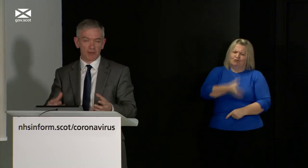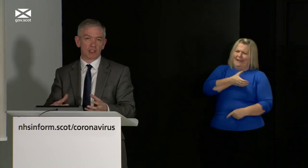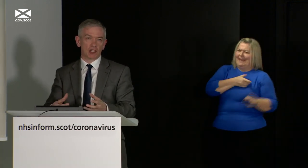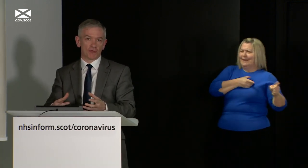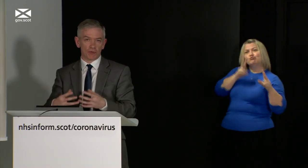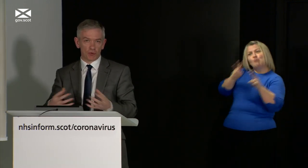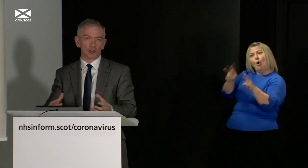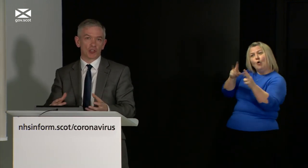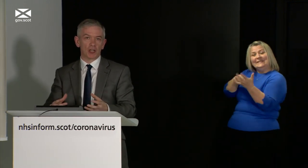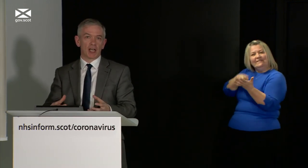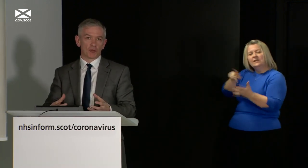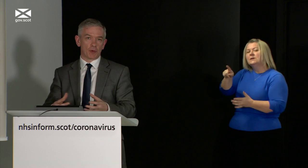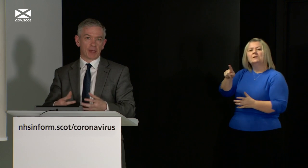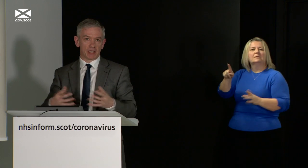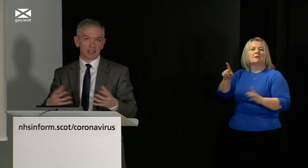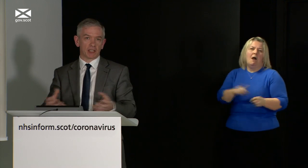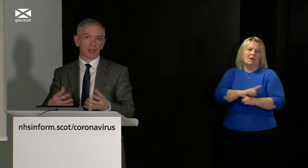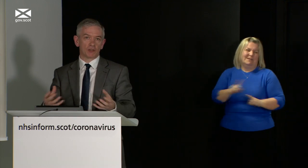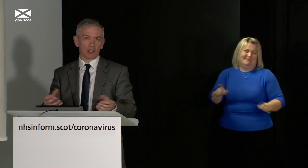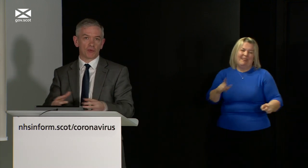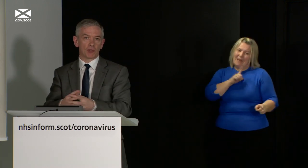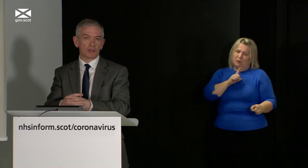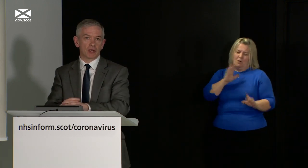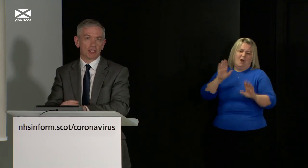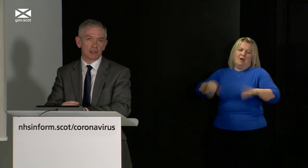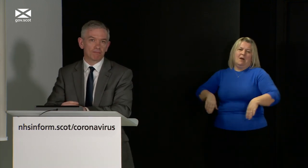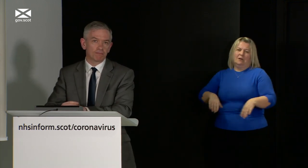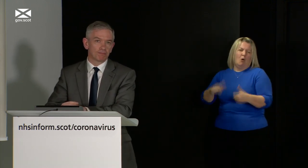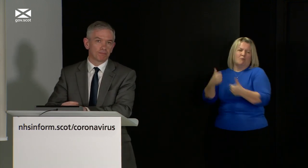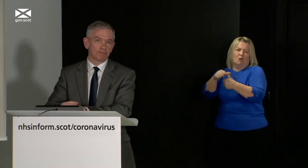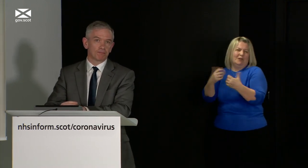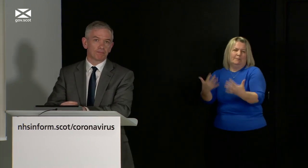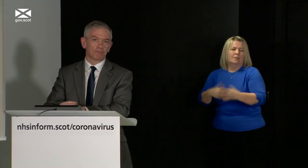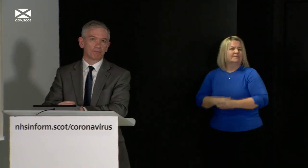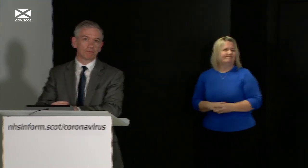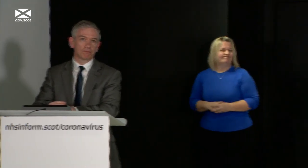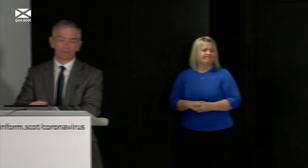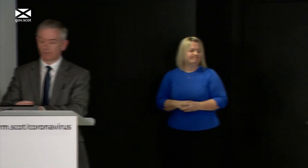says for the future as we begin to learn how to live with this virus. Tom Magner